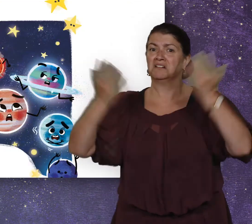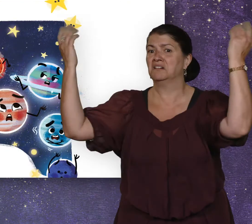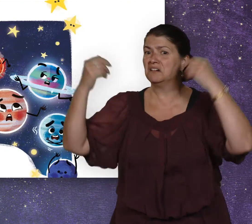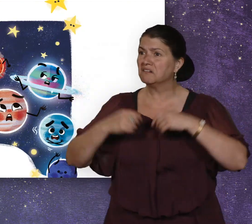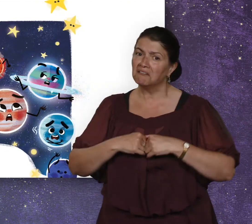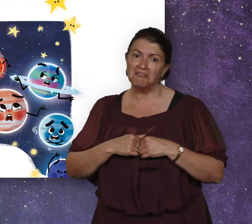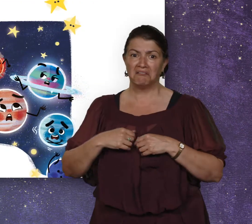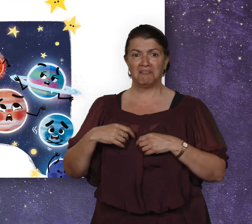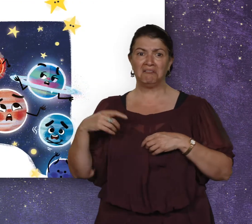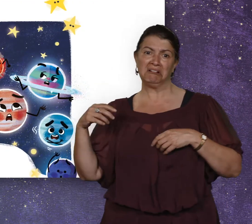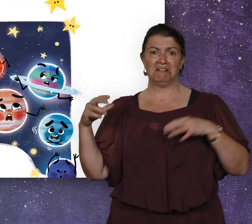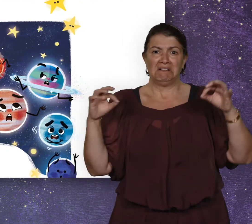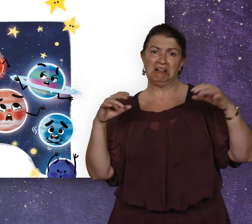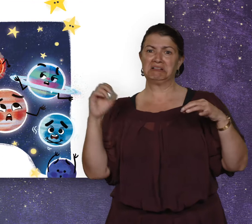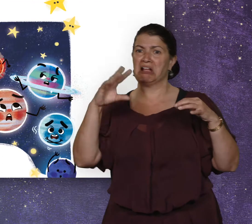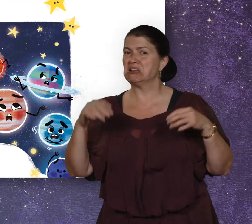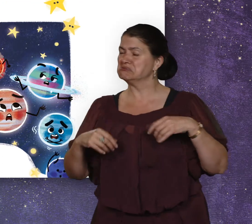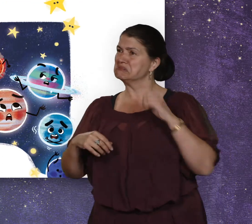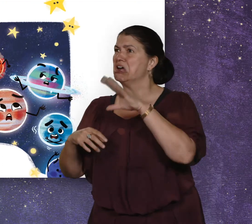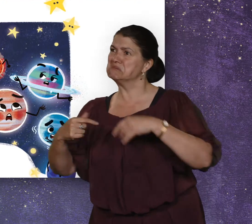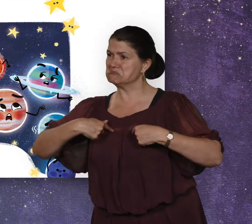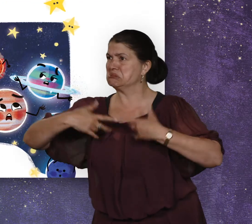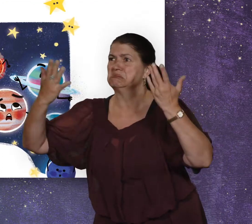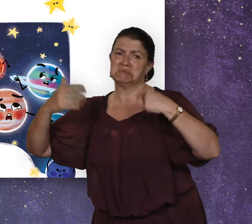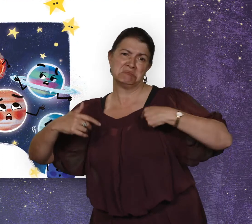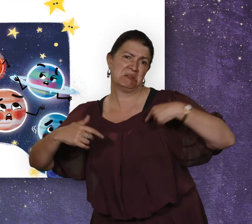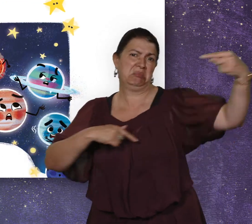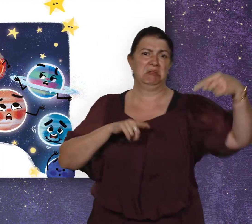They squabbled and yelled about whose place was worst,